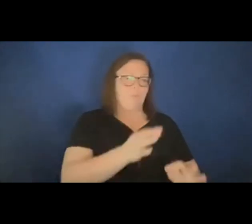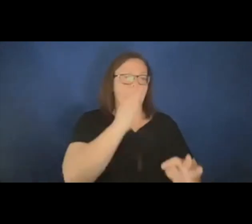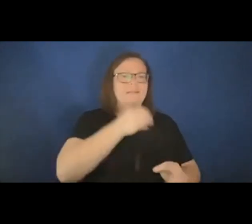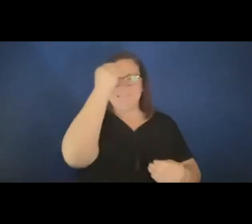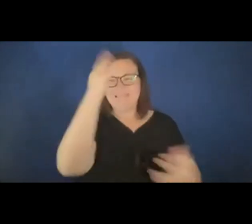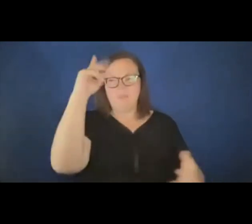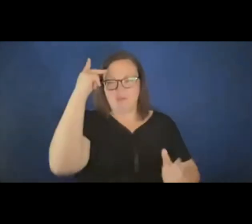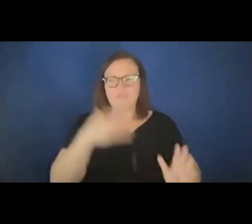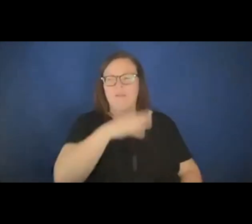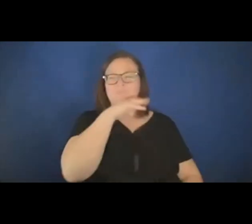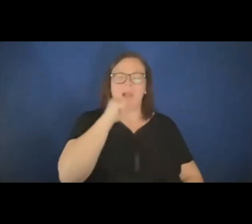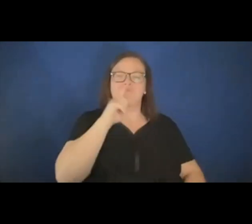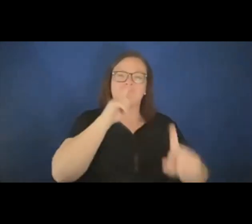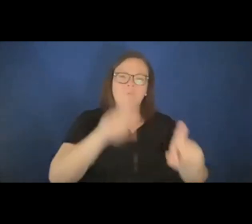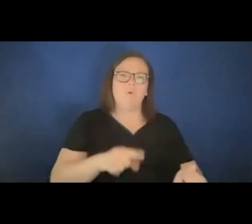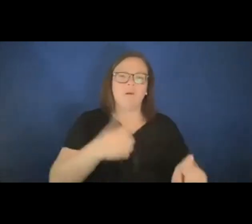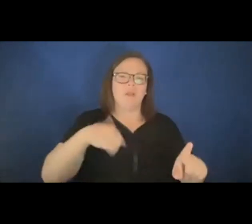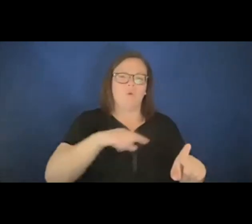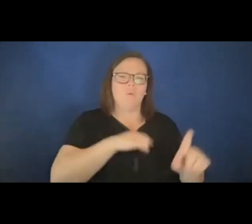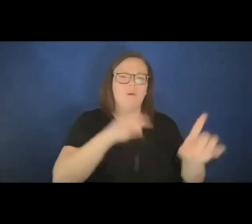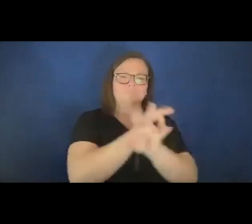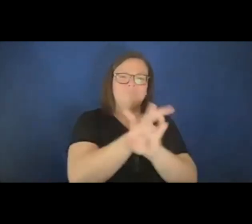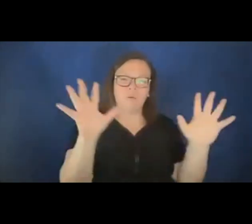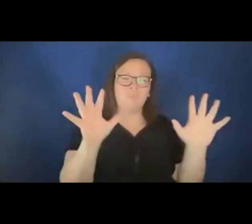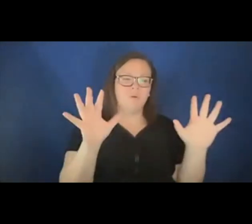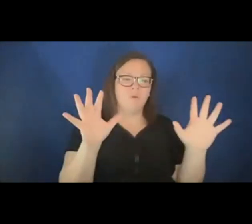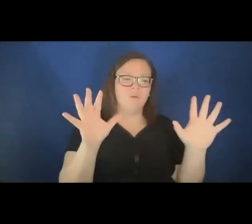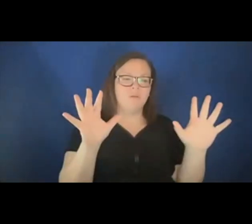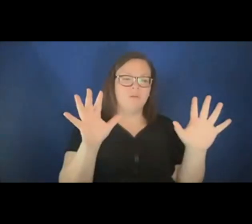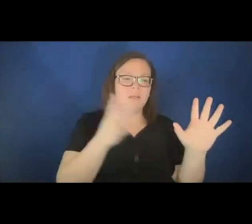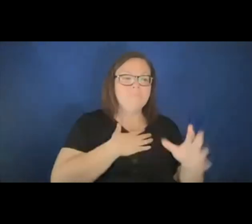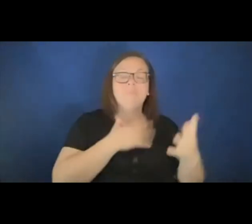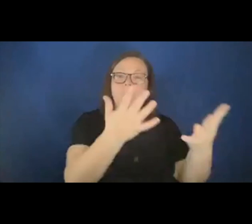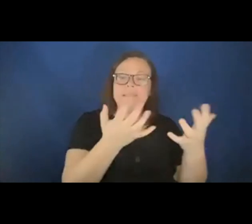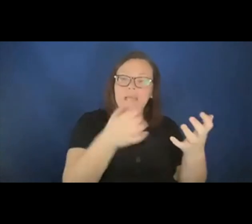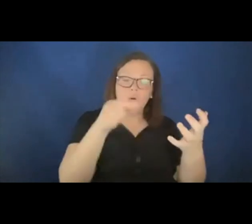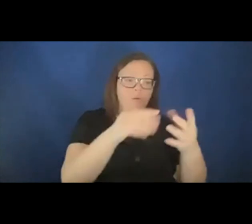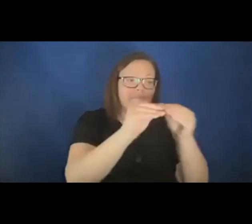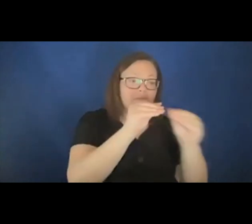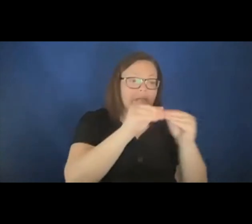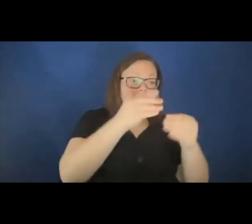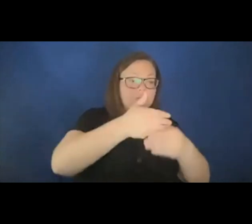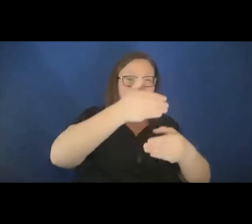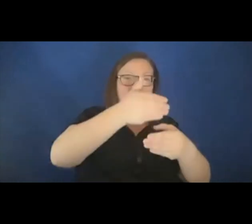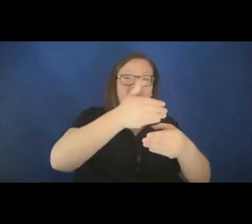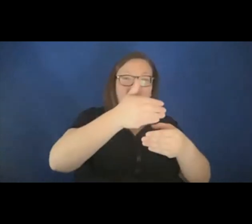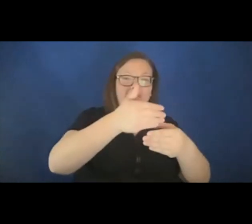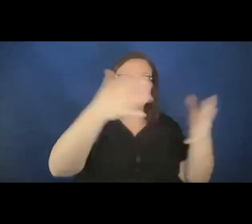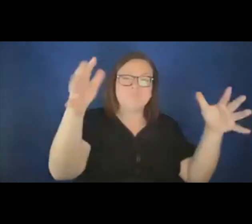of reporting. We’re all terrible. My desire to fix this window is corrupt. Your desire